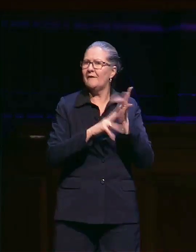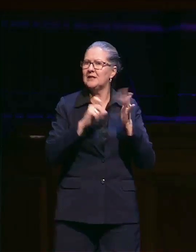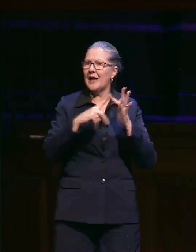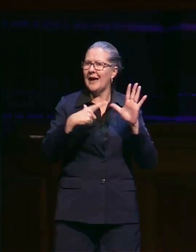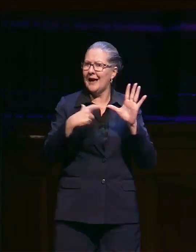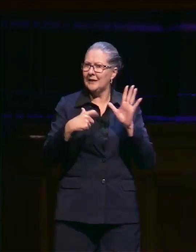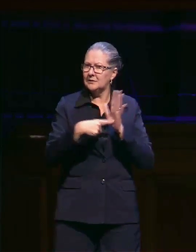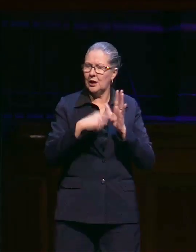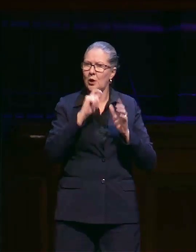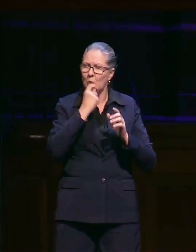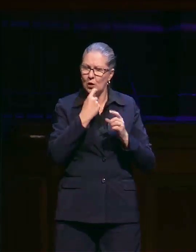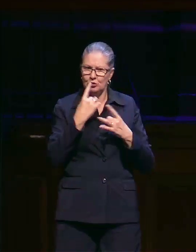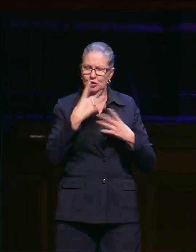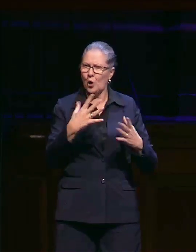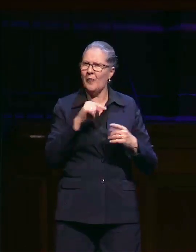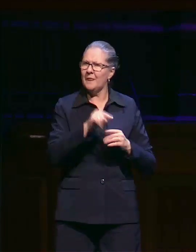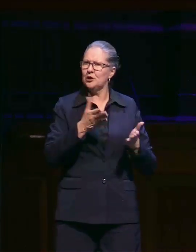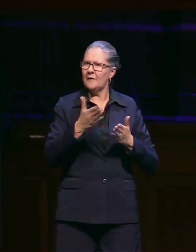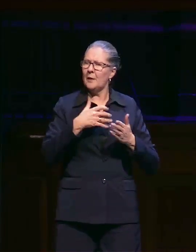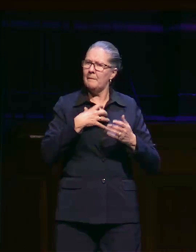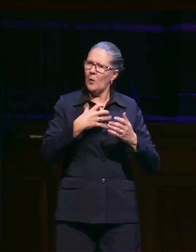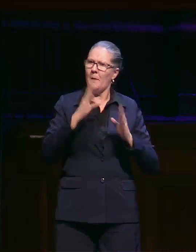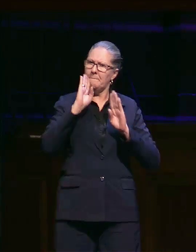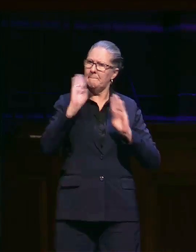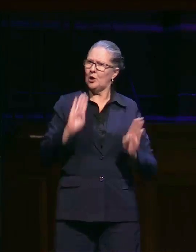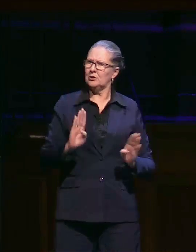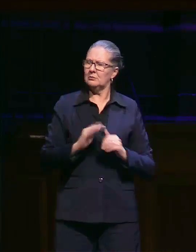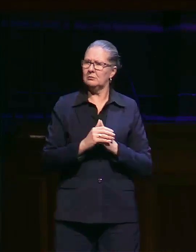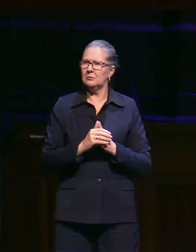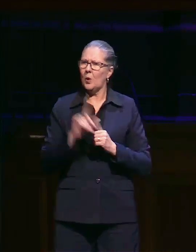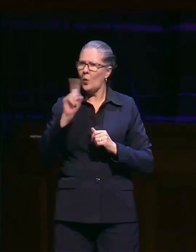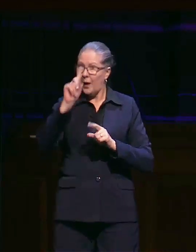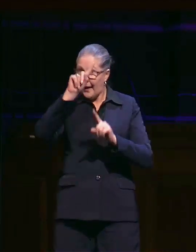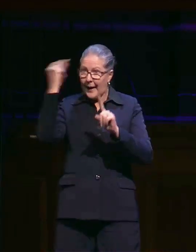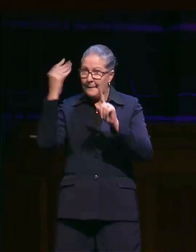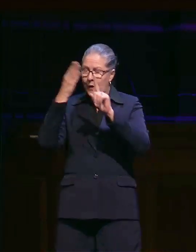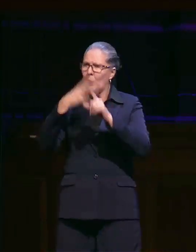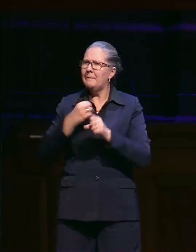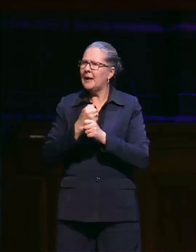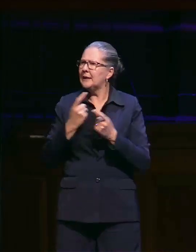modernizing of the service all with the aim of making it easier to tackle some